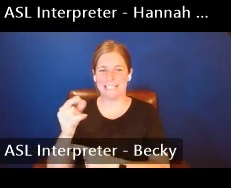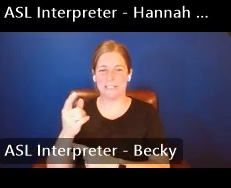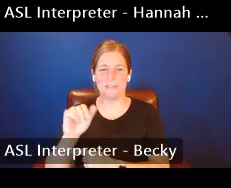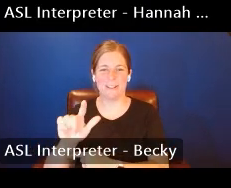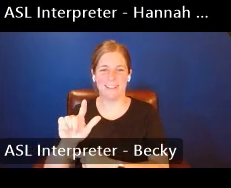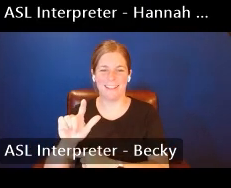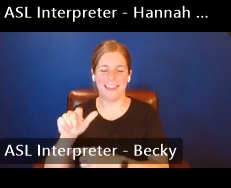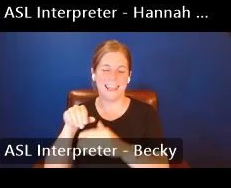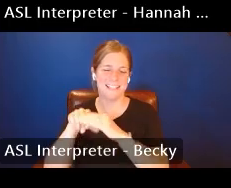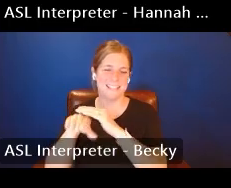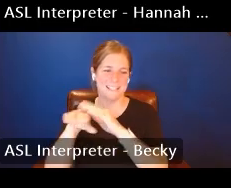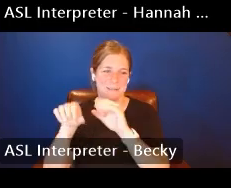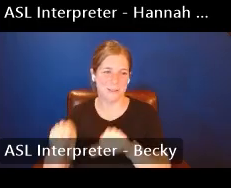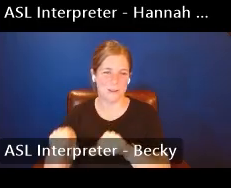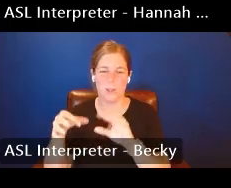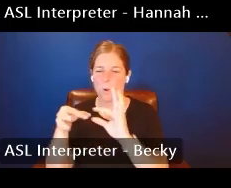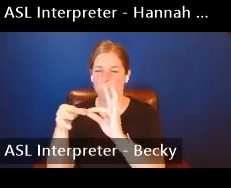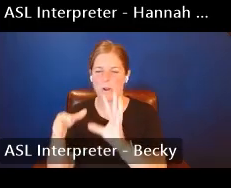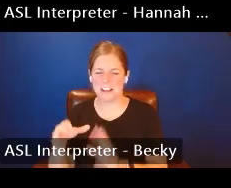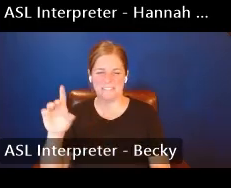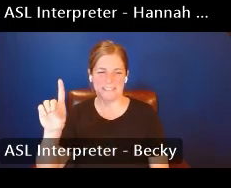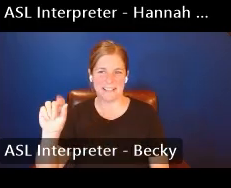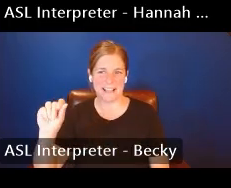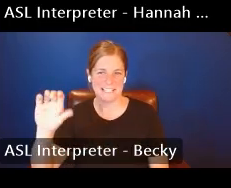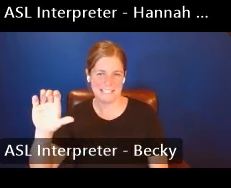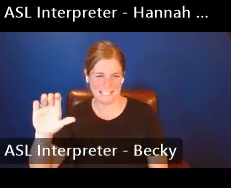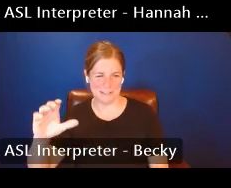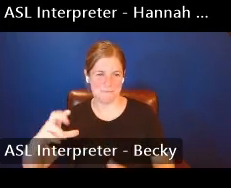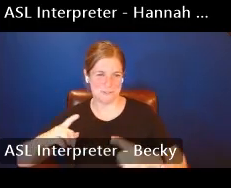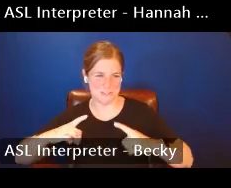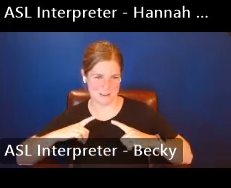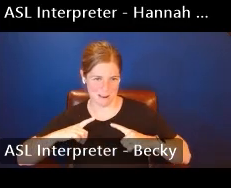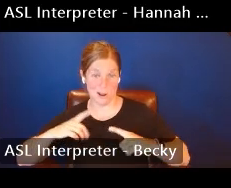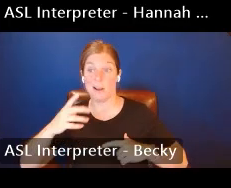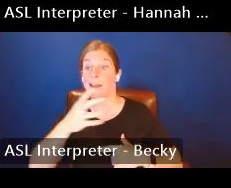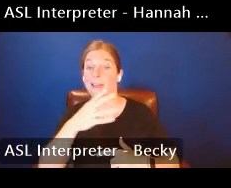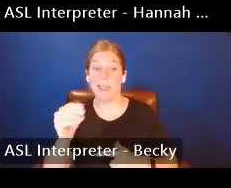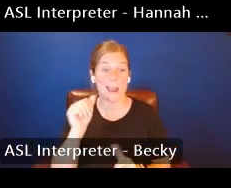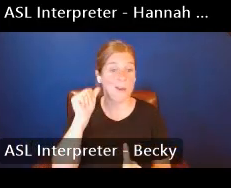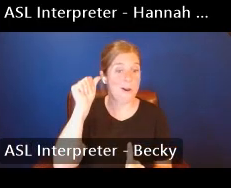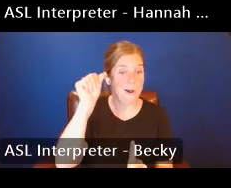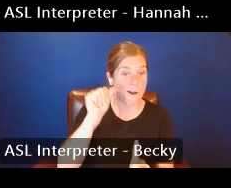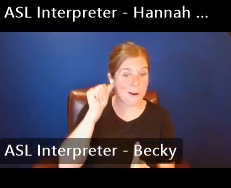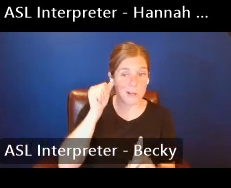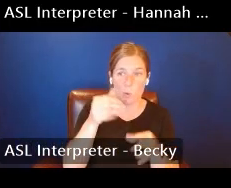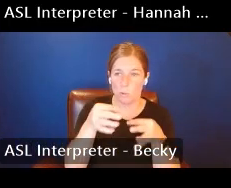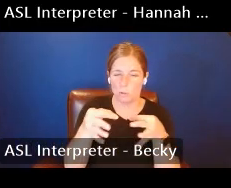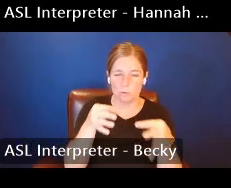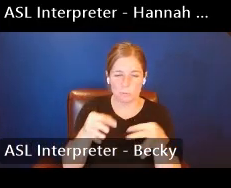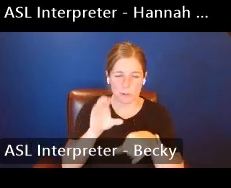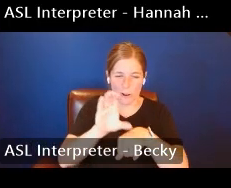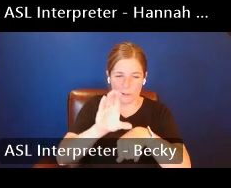And they are, today, going to talk about maps and reading them with a screen reader